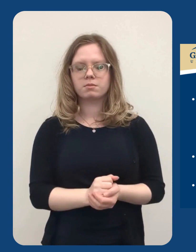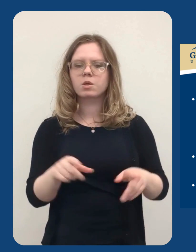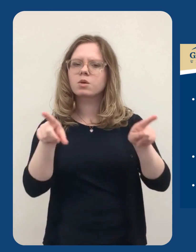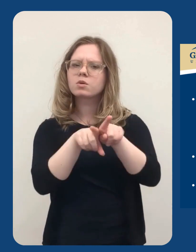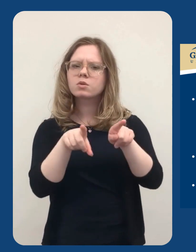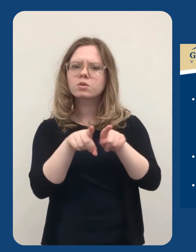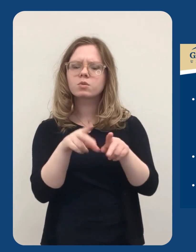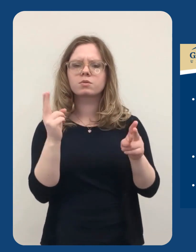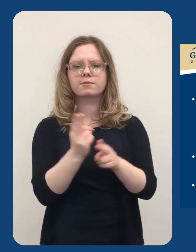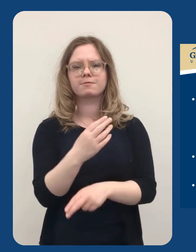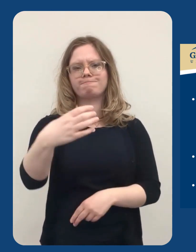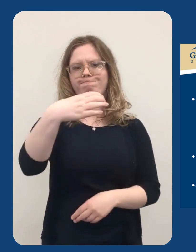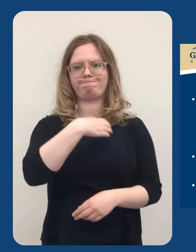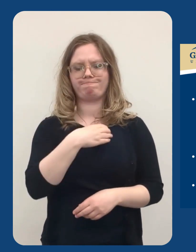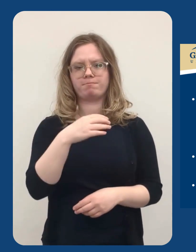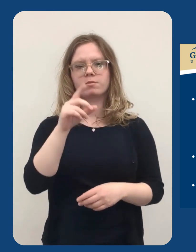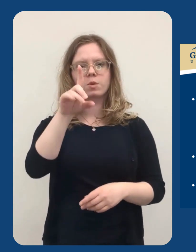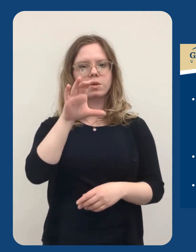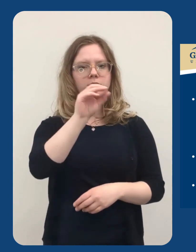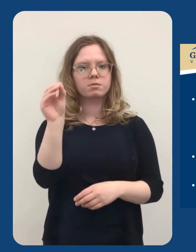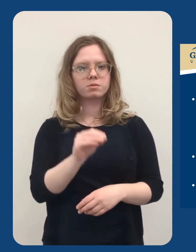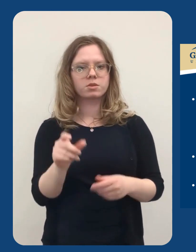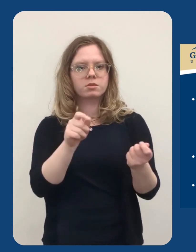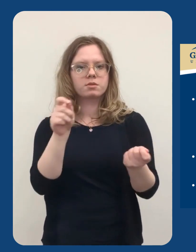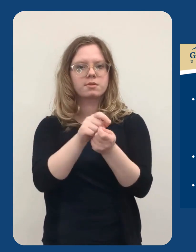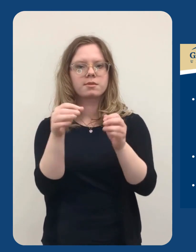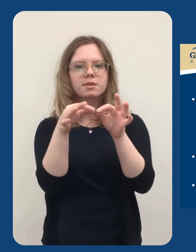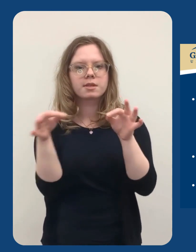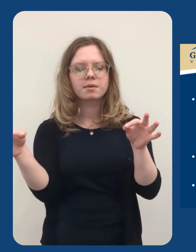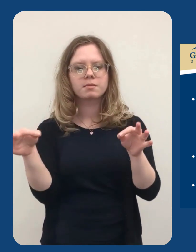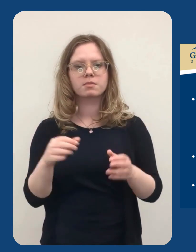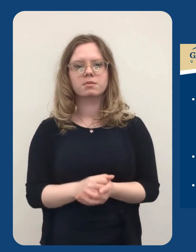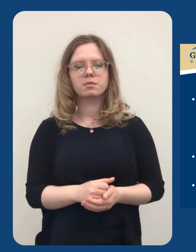2. Users complained about the 100% accurate captions